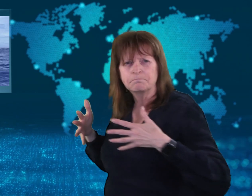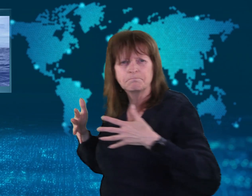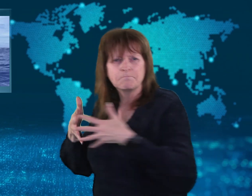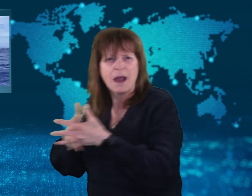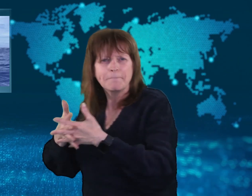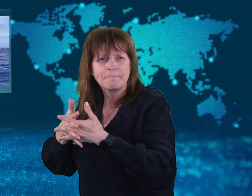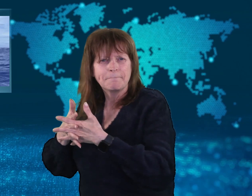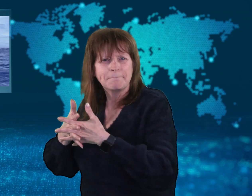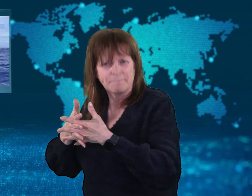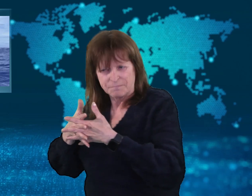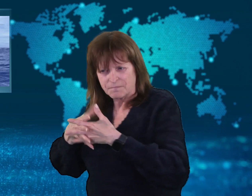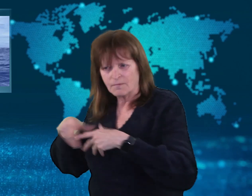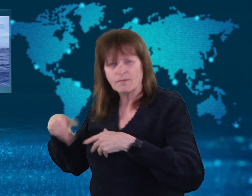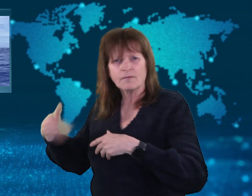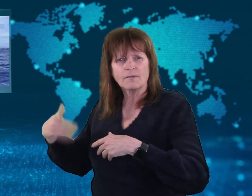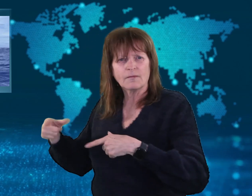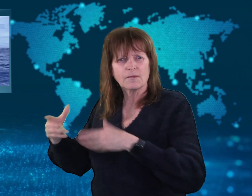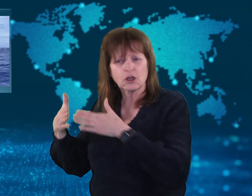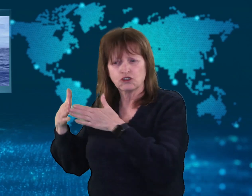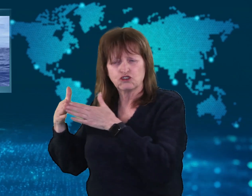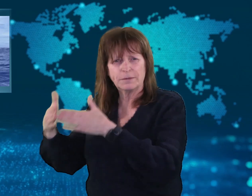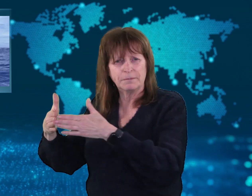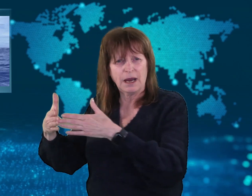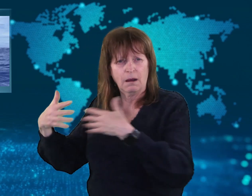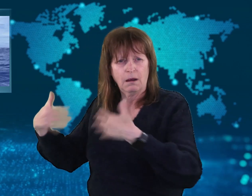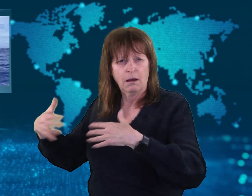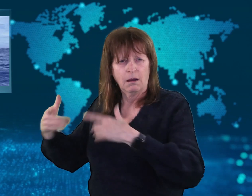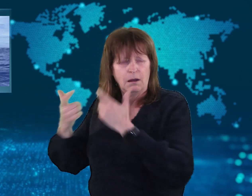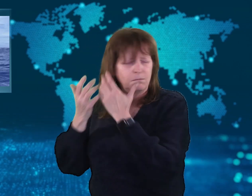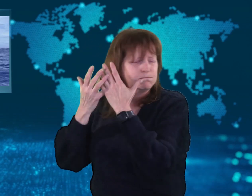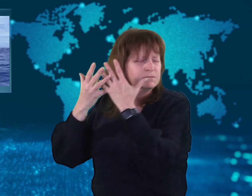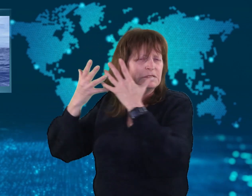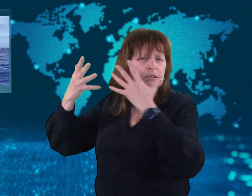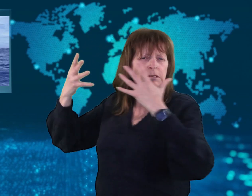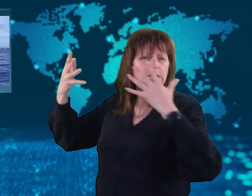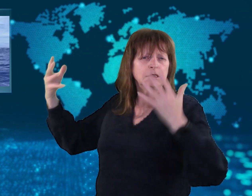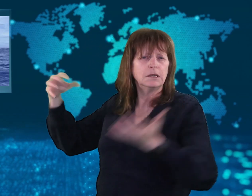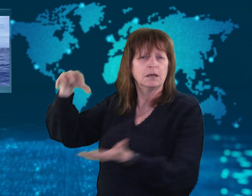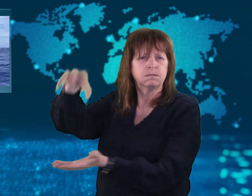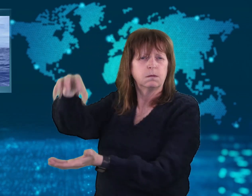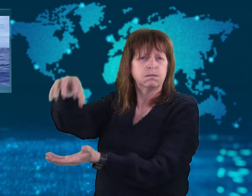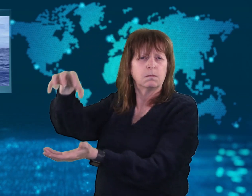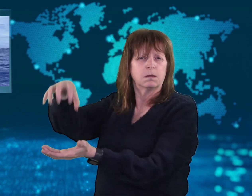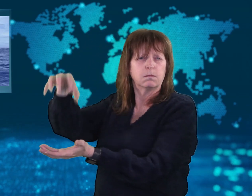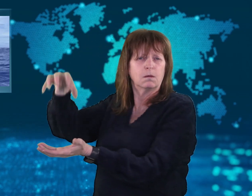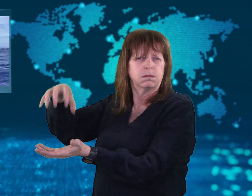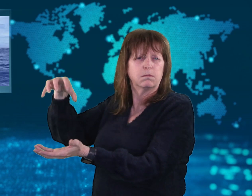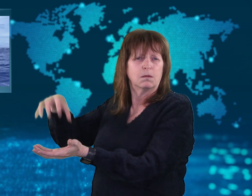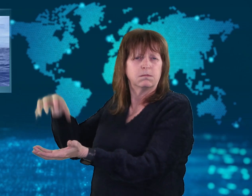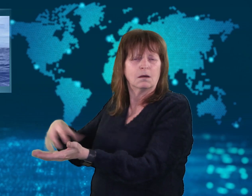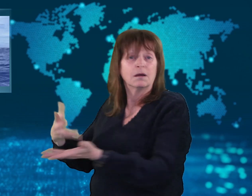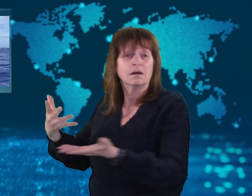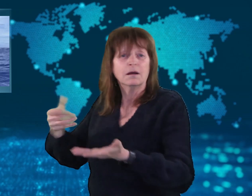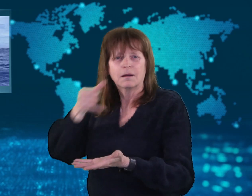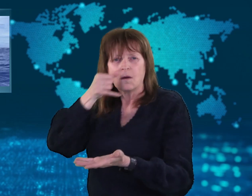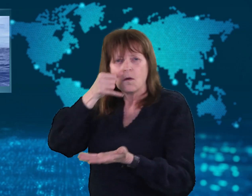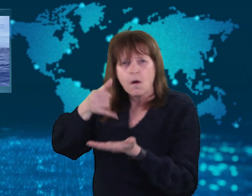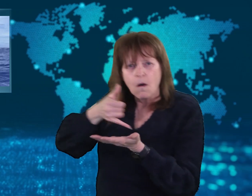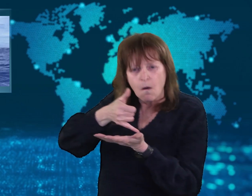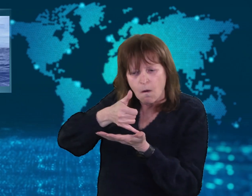the biggest shipment of cocaine ever to head